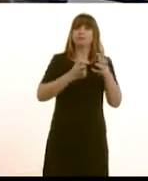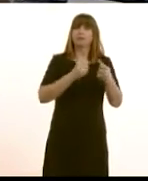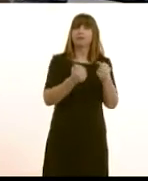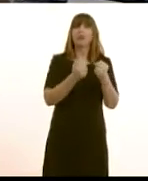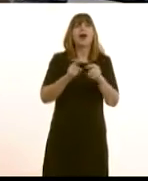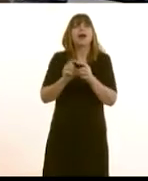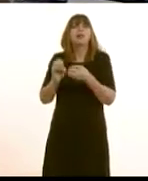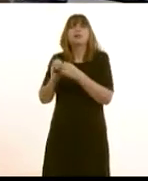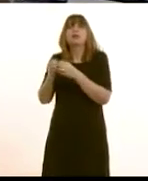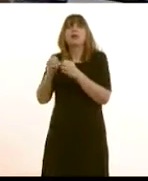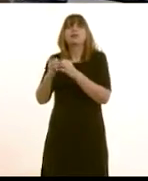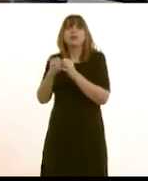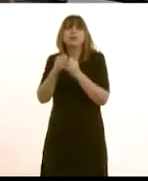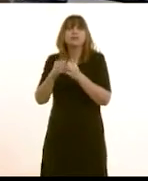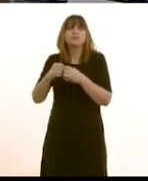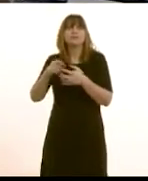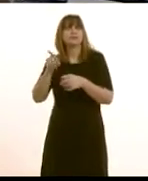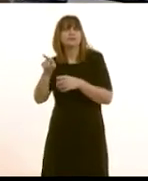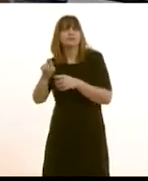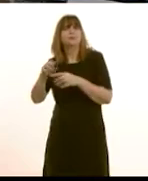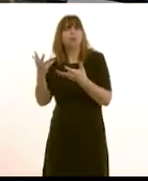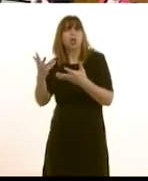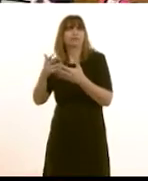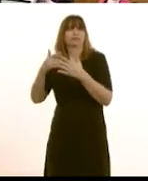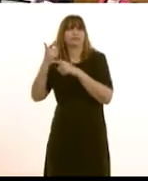form of Bay Studios. Rhodri Glyn Thomas: Fe ddywedodd Prif Weinidog